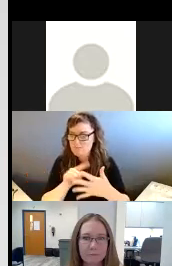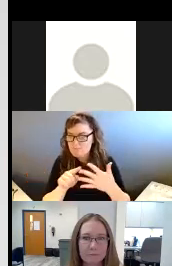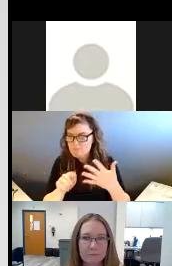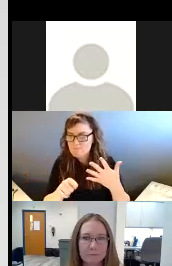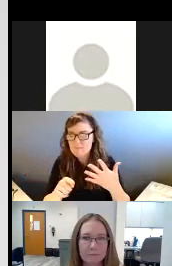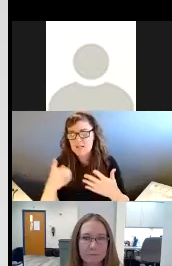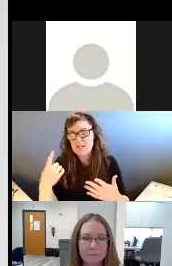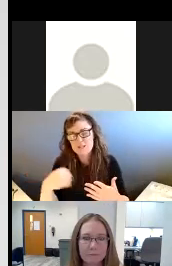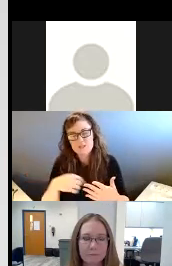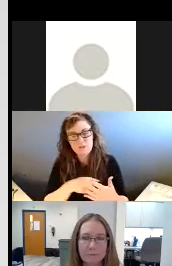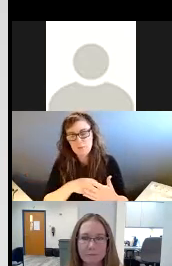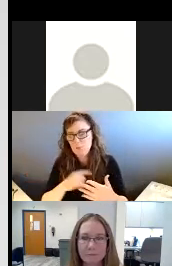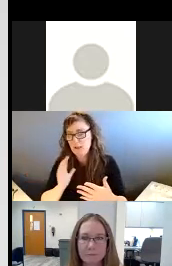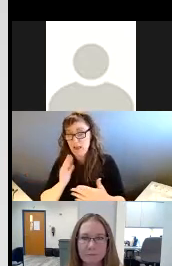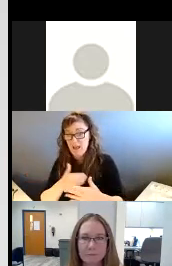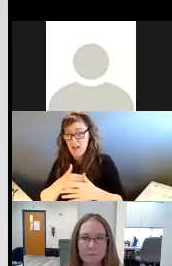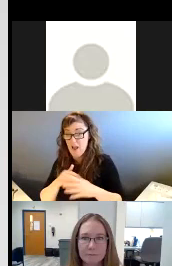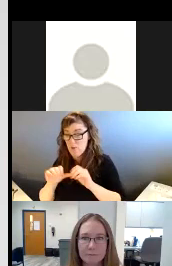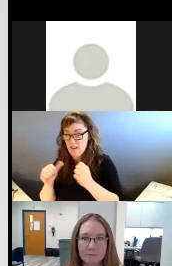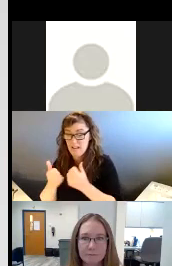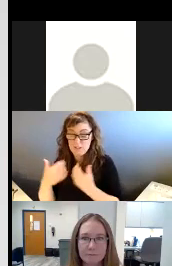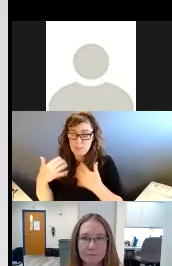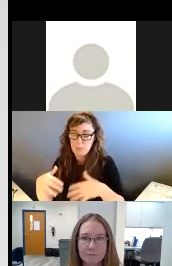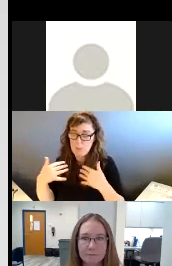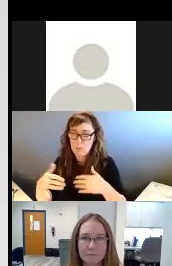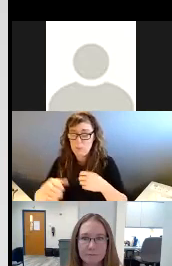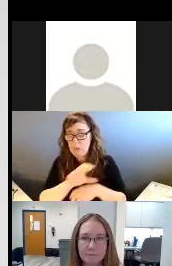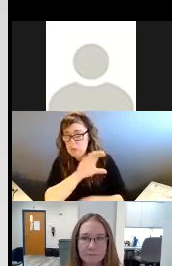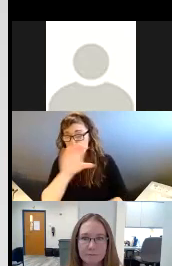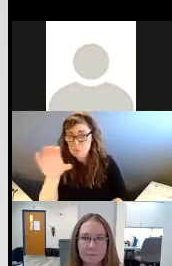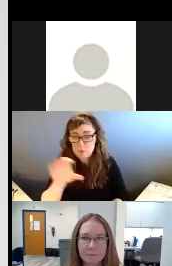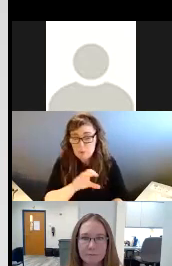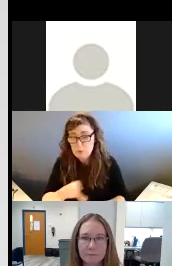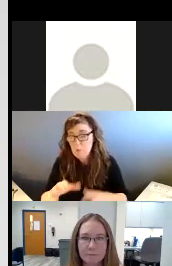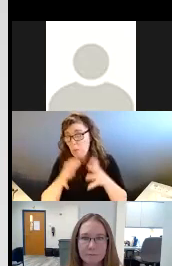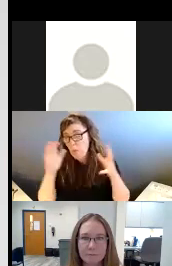YEAR, AND THAT IS TRUE FOR OUR FAMILIES AS WELL, BUT WE WANT TO MAKE SURE THAT THE PLATFORM IS AS